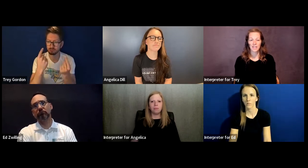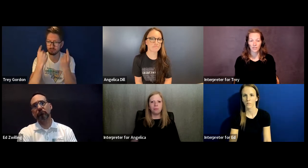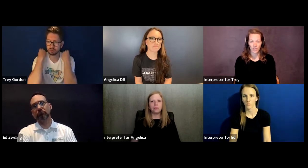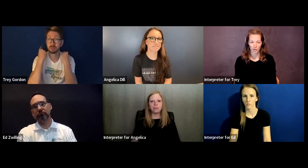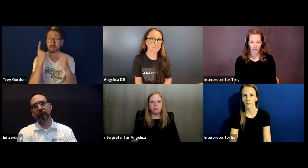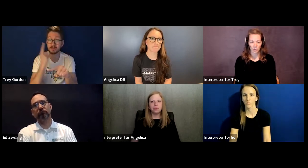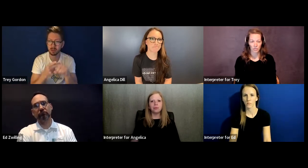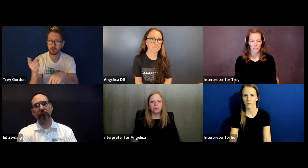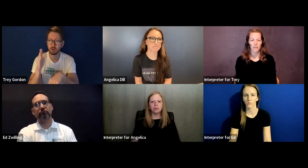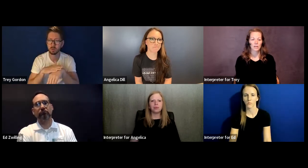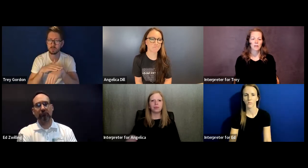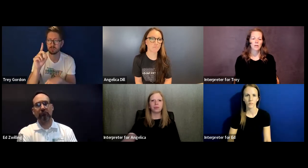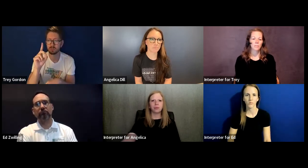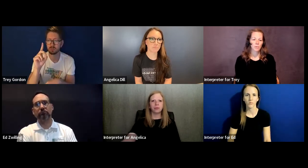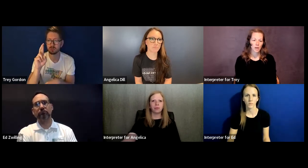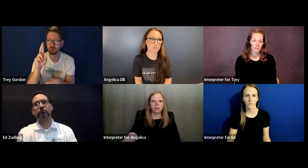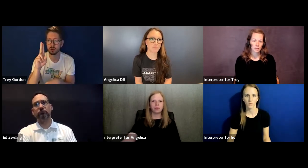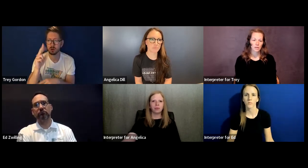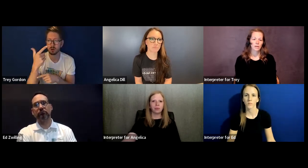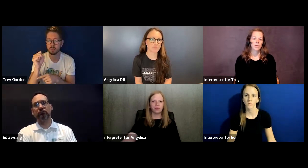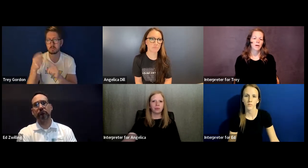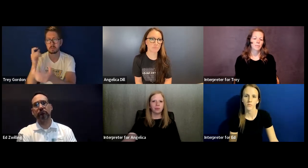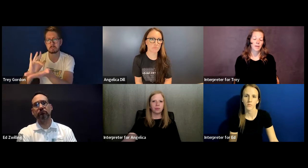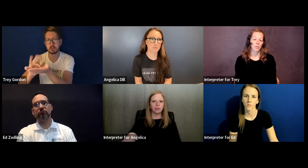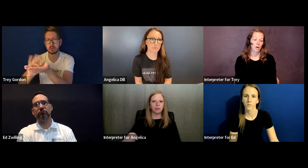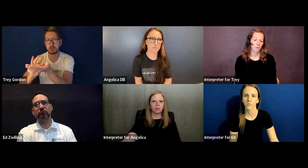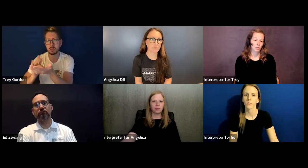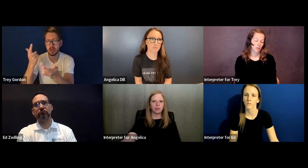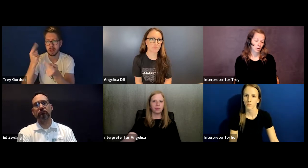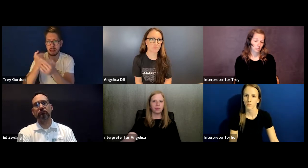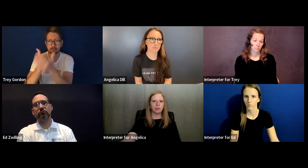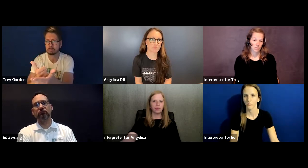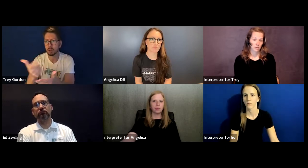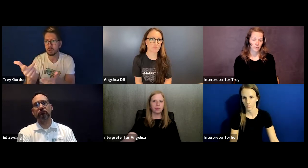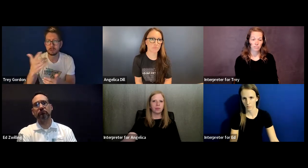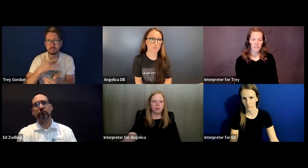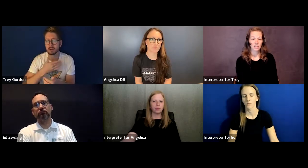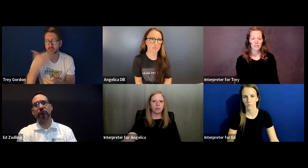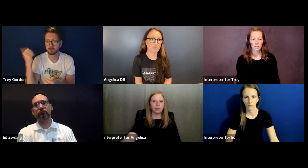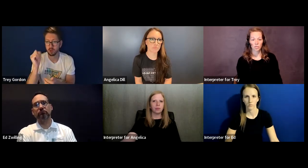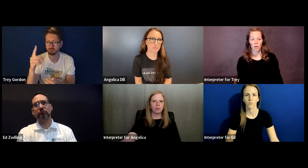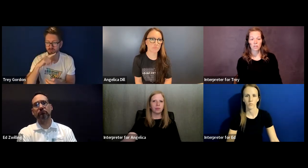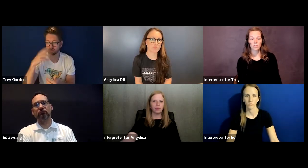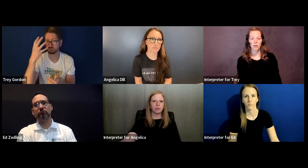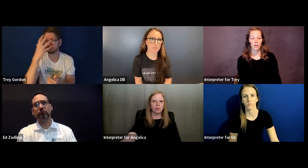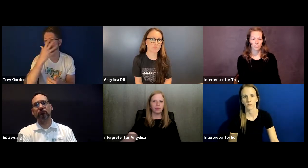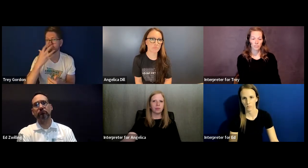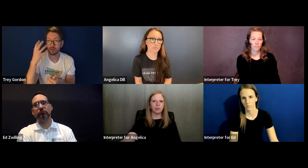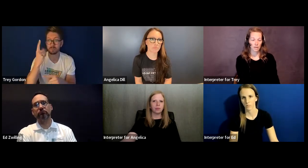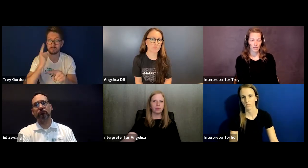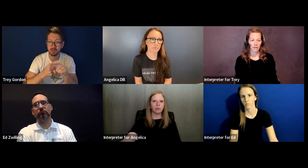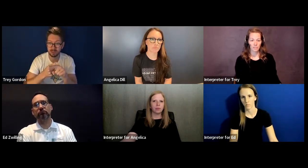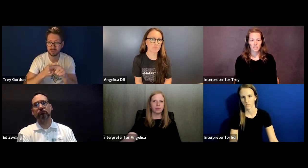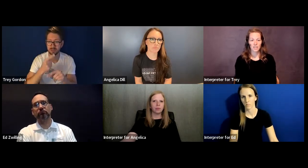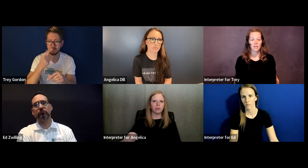the vri screen plus they were on different medicines and drugs that made them dizzy